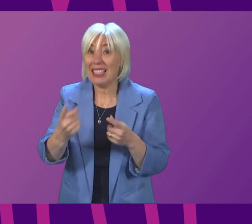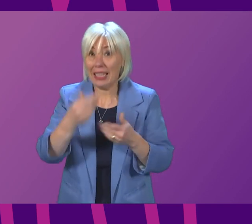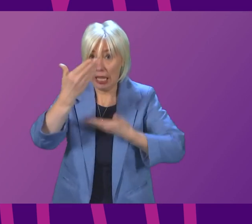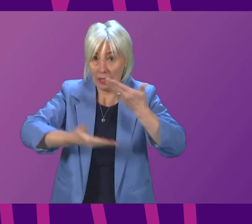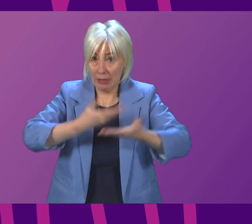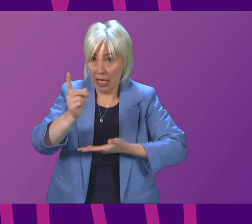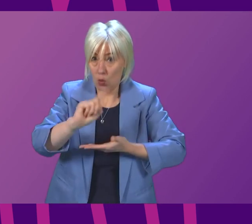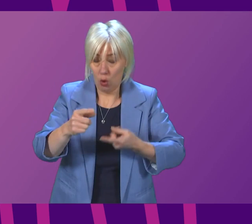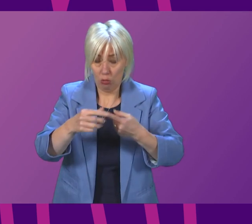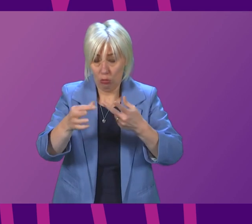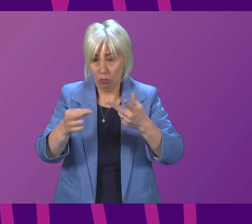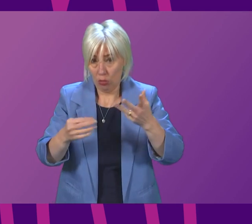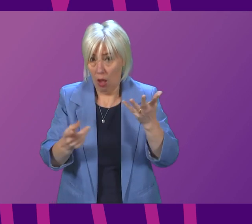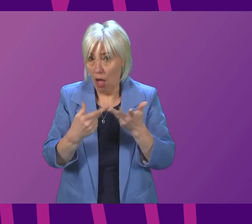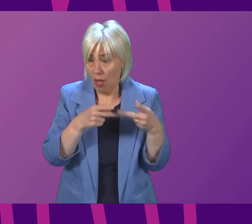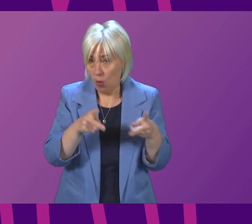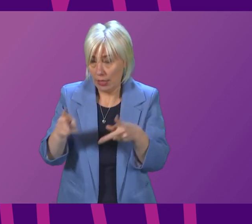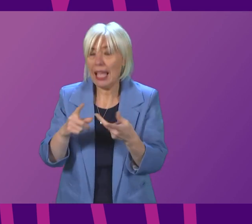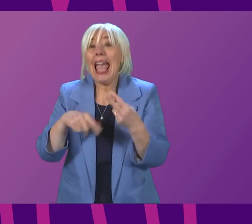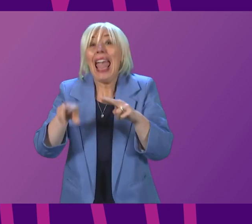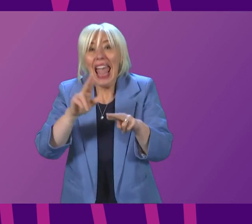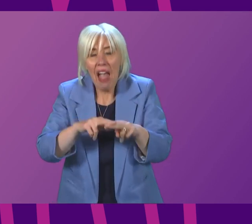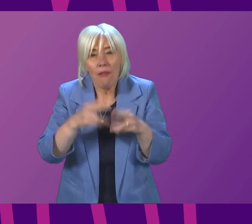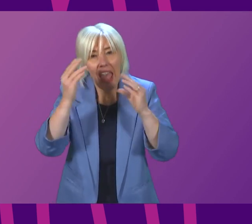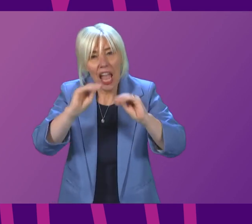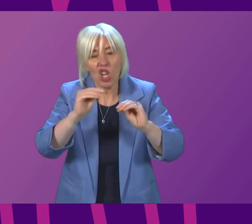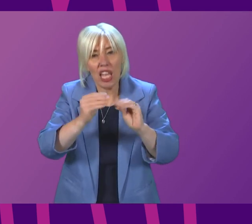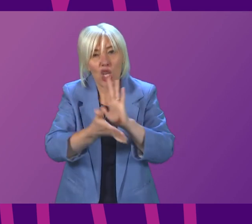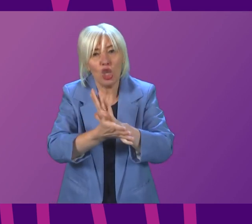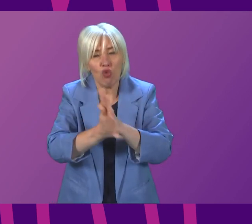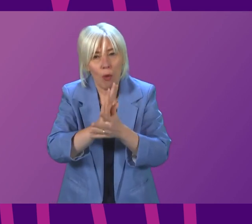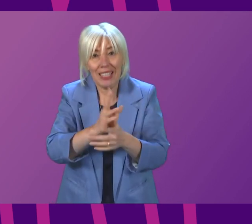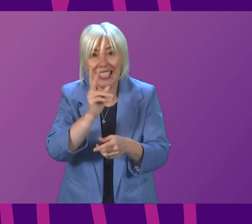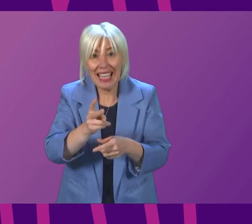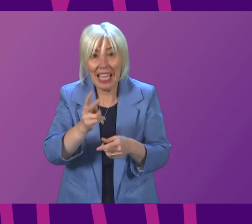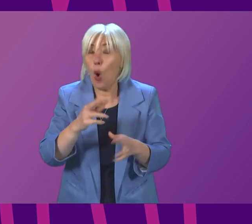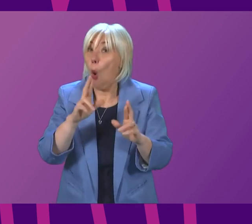The first contingency is that, if education is further disrupted because of developments